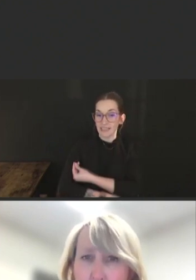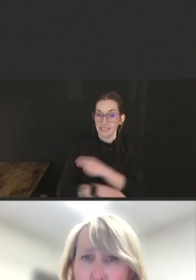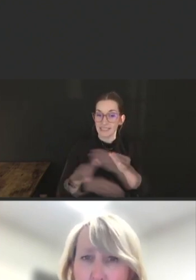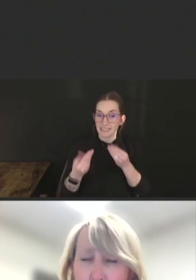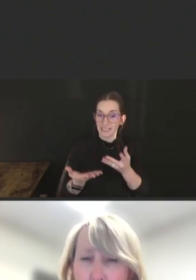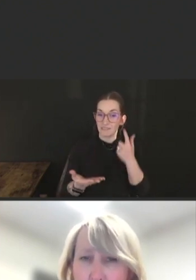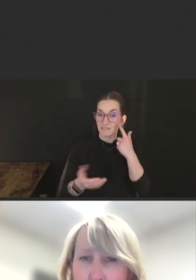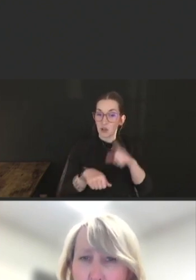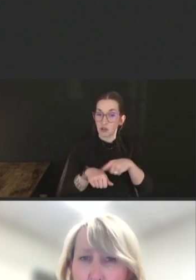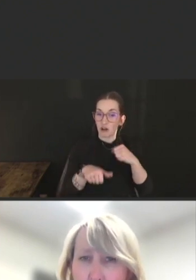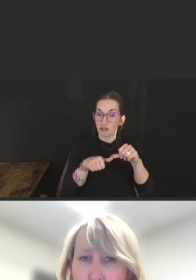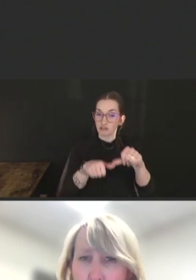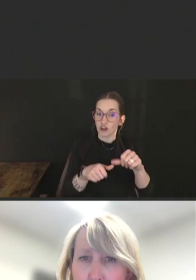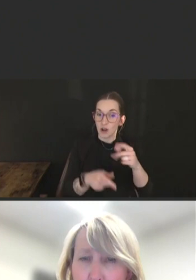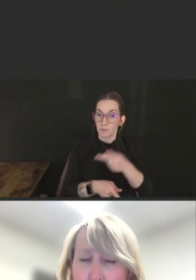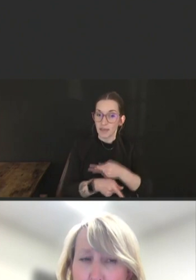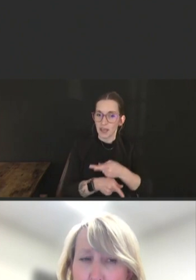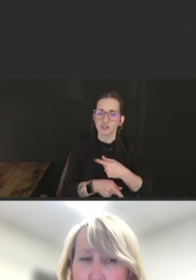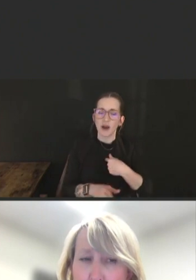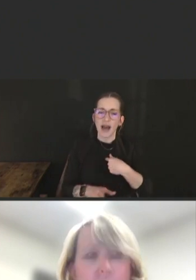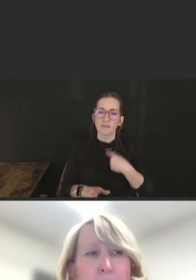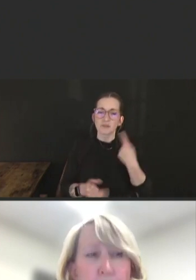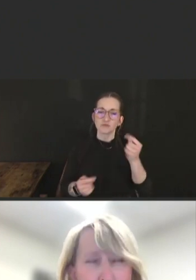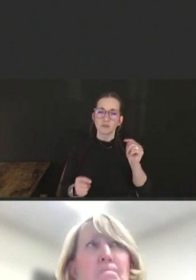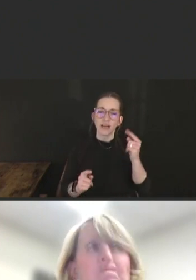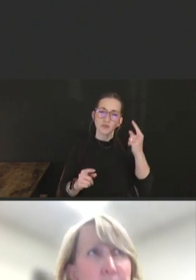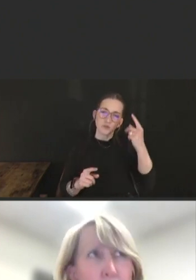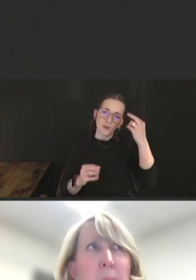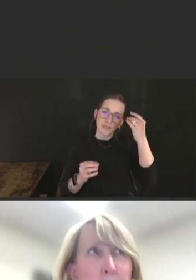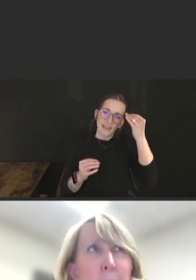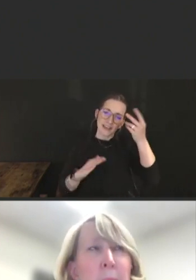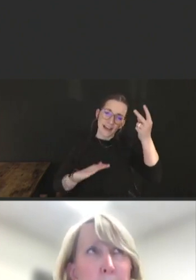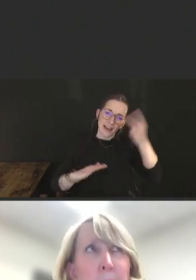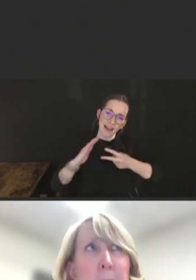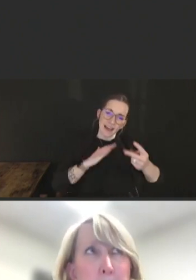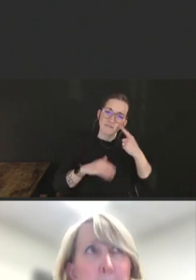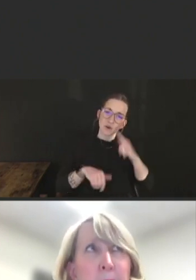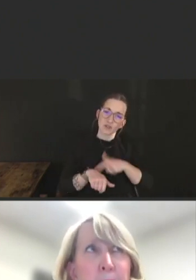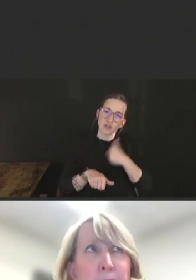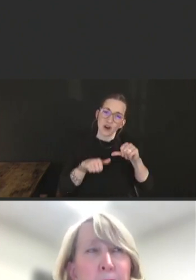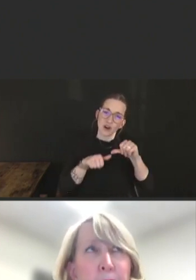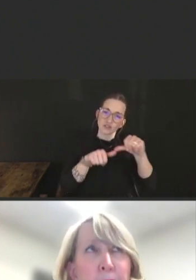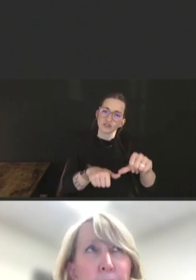And so I was just -- I'm trying to think ahead for long term cares and future vaccines, RSV,